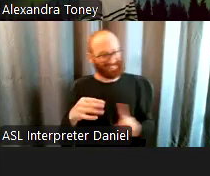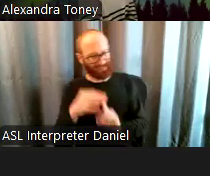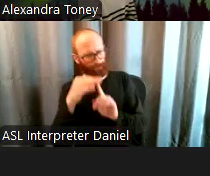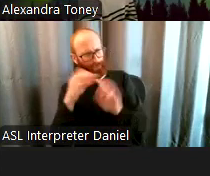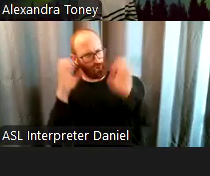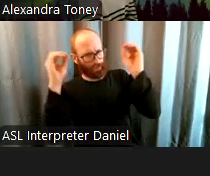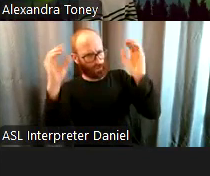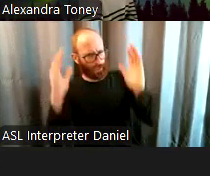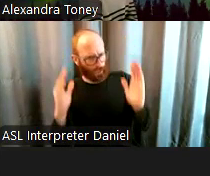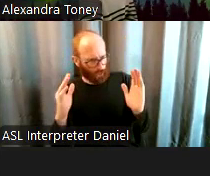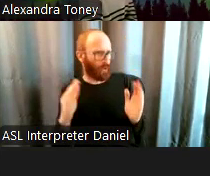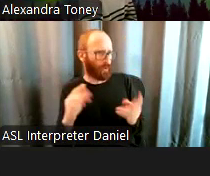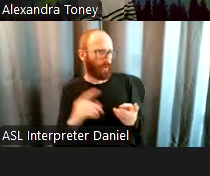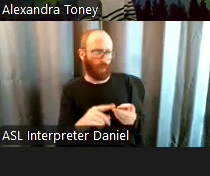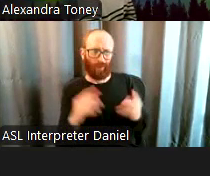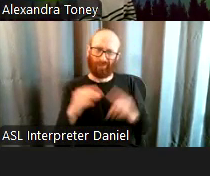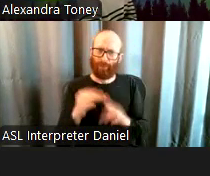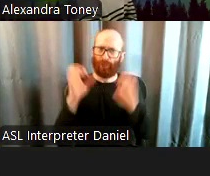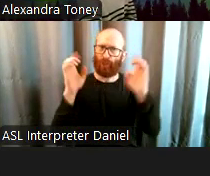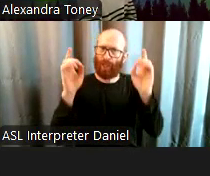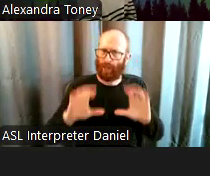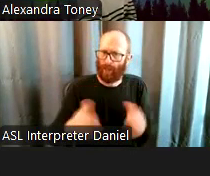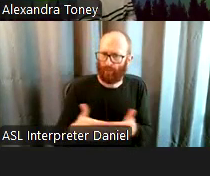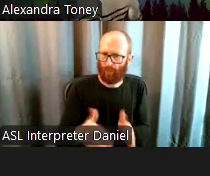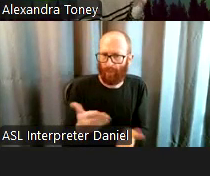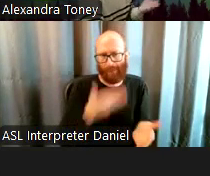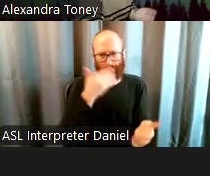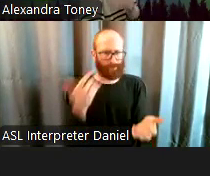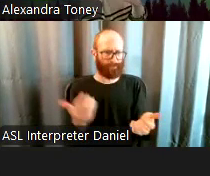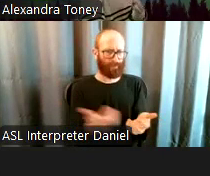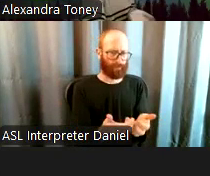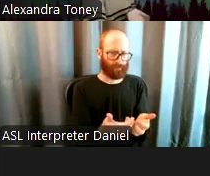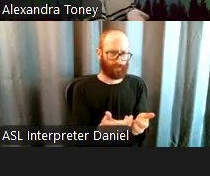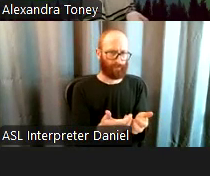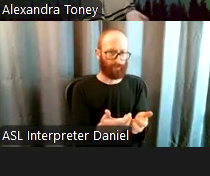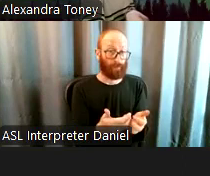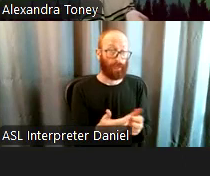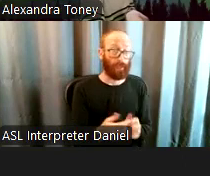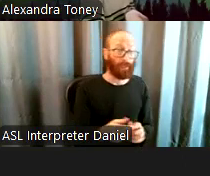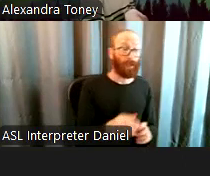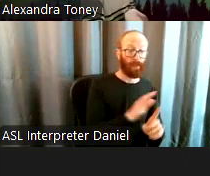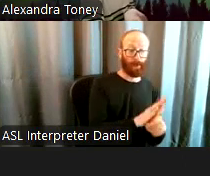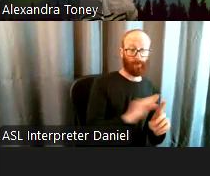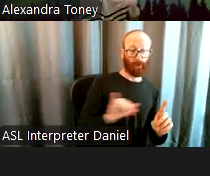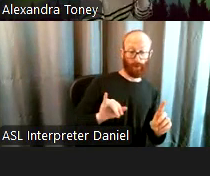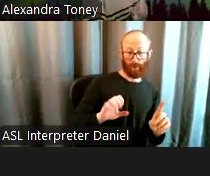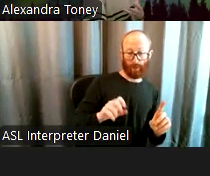or in a special education classroom, and that the content of their IEP takes over